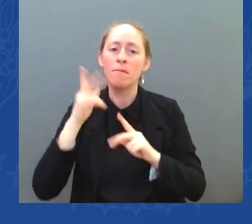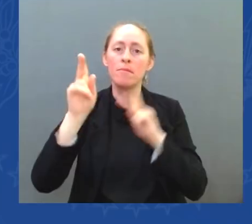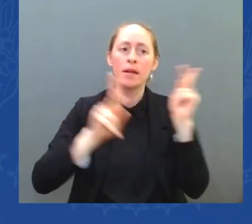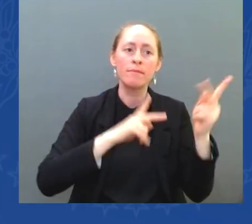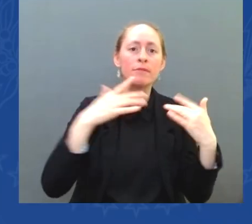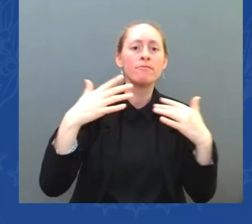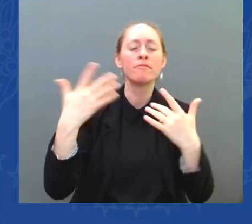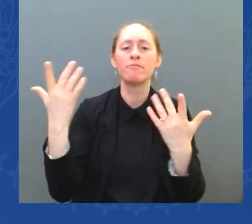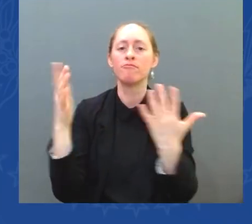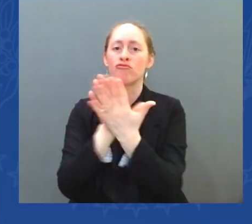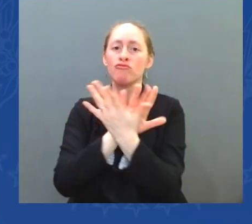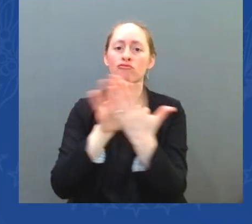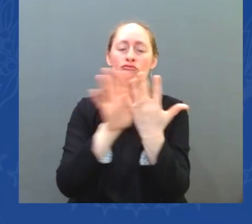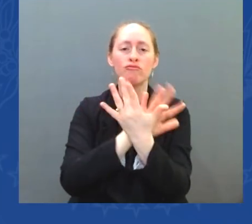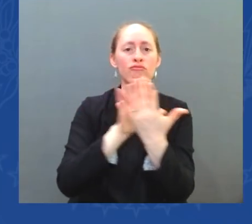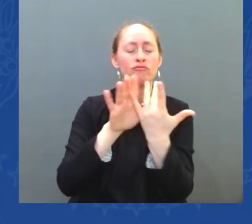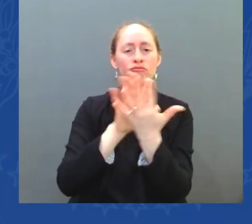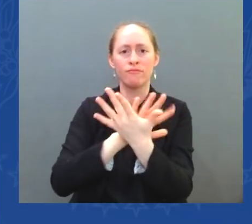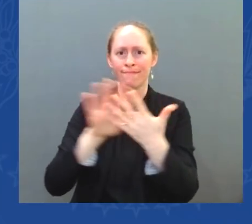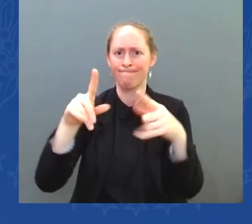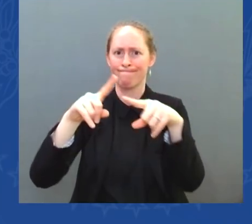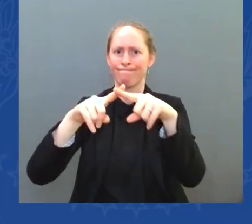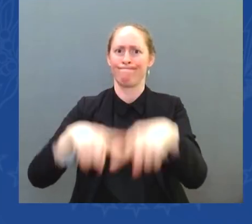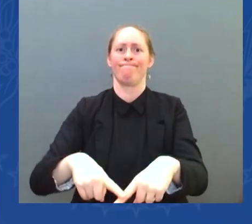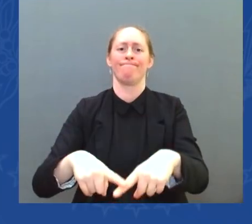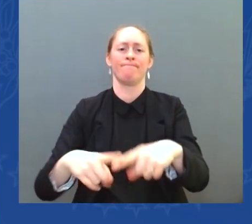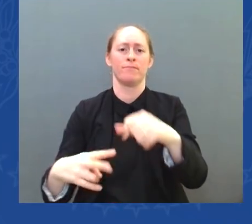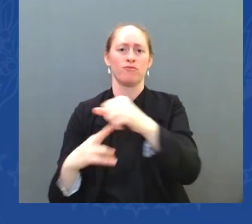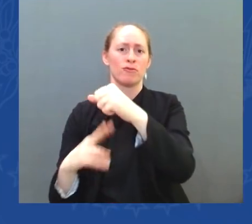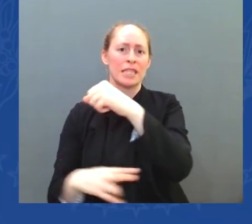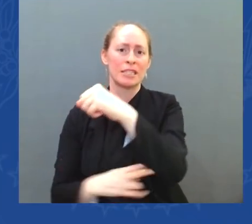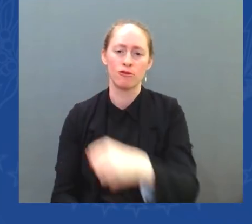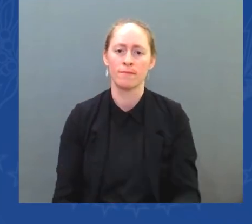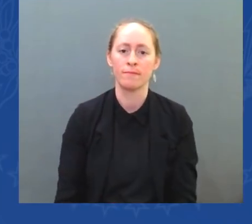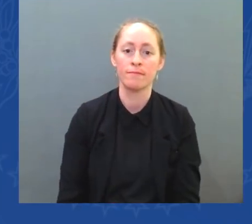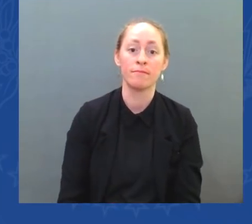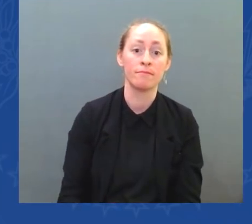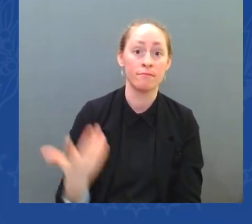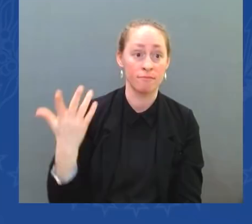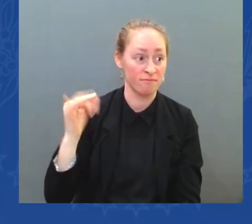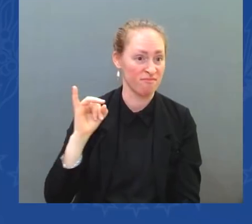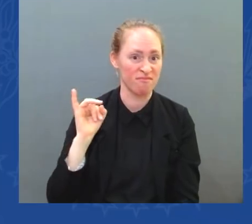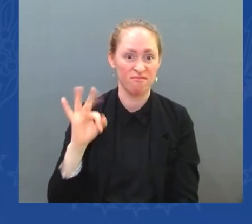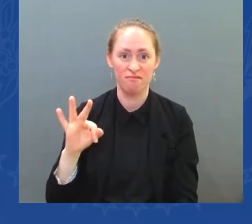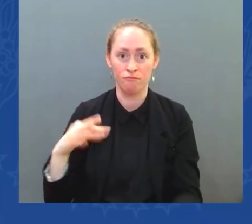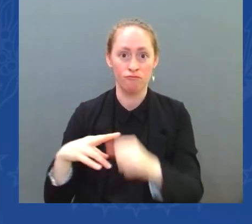[shuts] off delivery and routes to schools and routes home. It takes a lot longer.